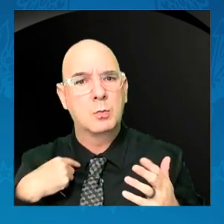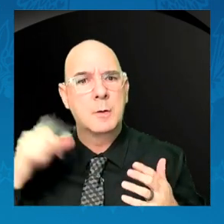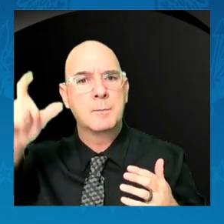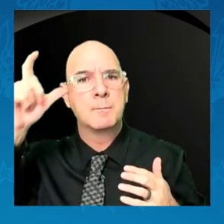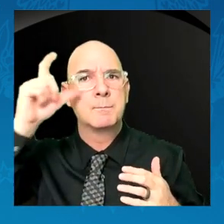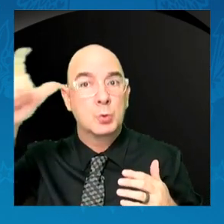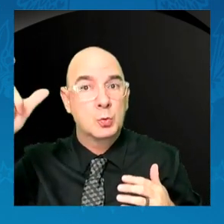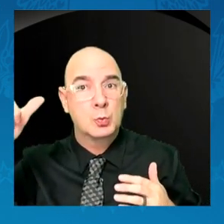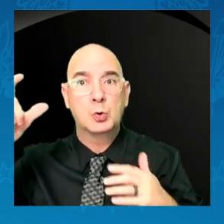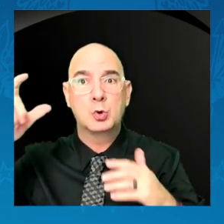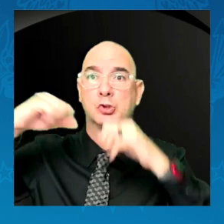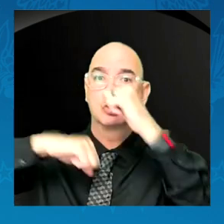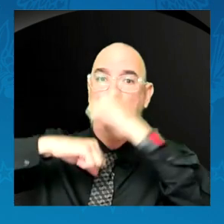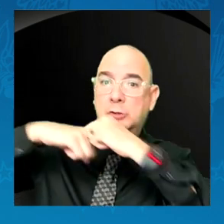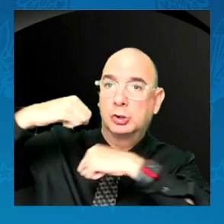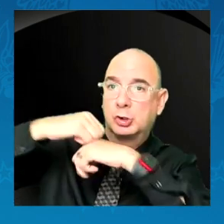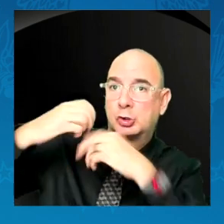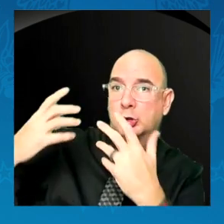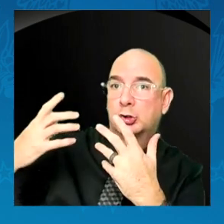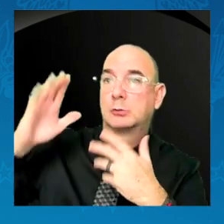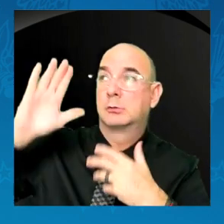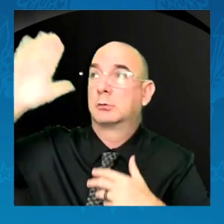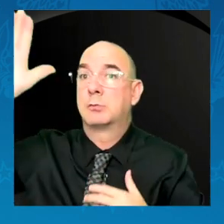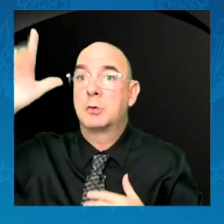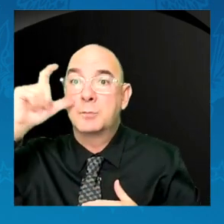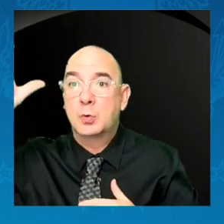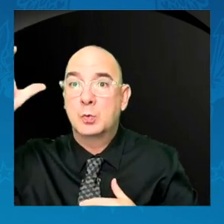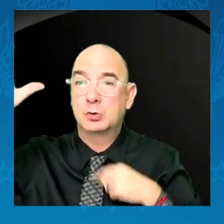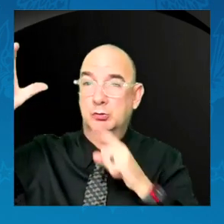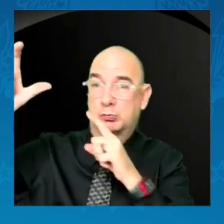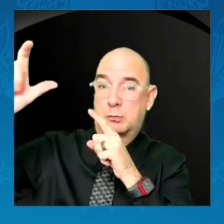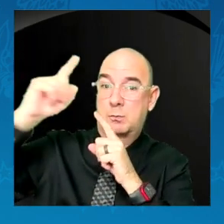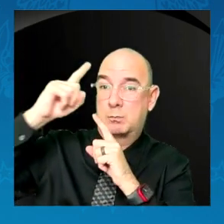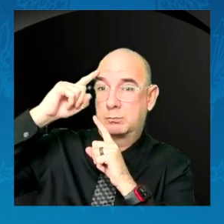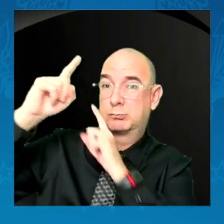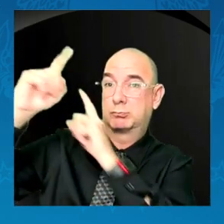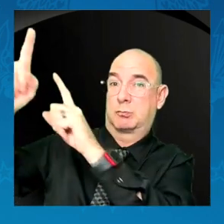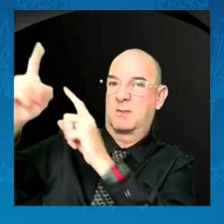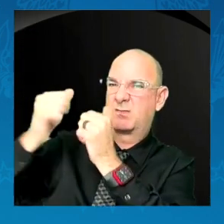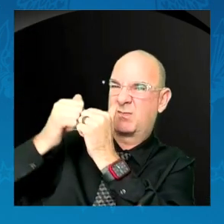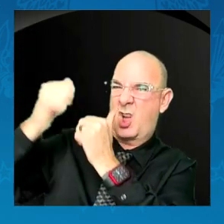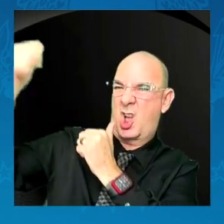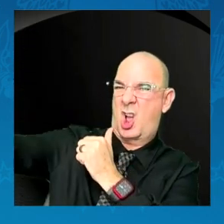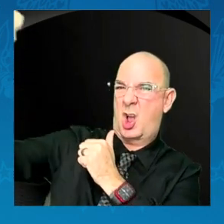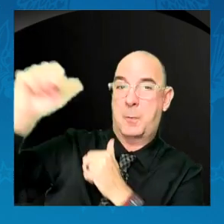and the further objective of going on to Mars. The Economic Development and Industrial Base Subcommittee